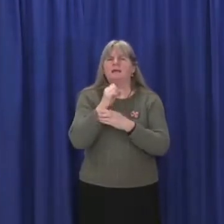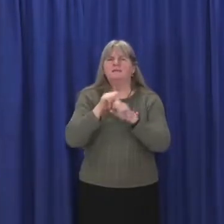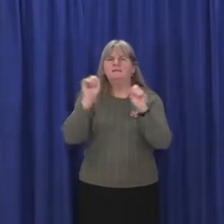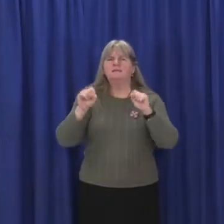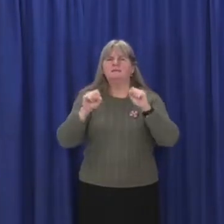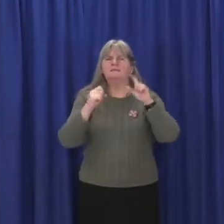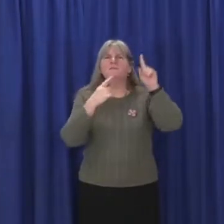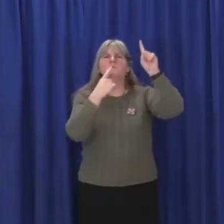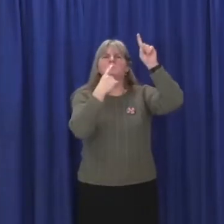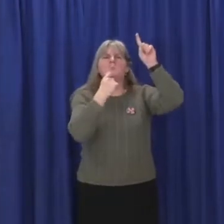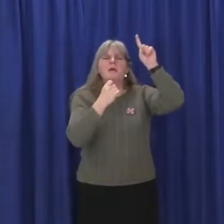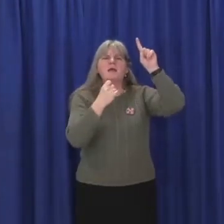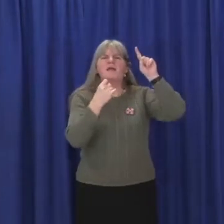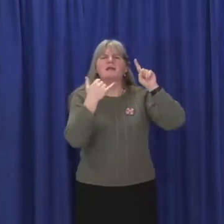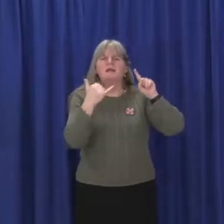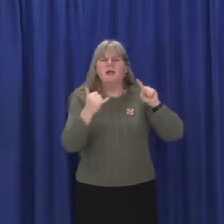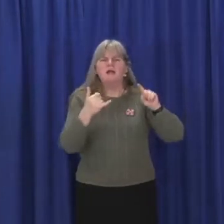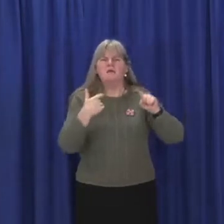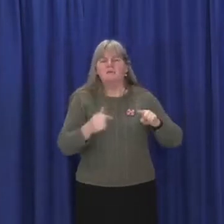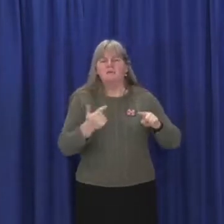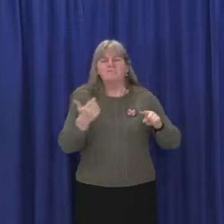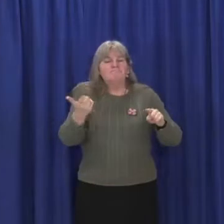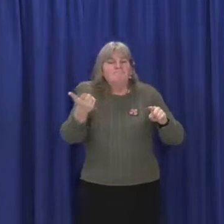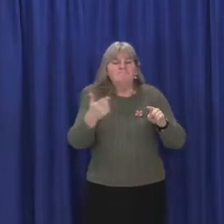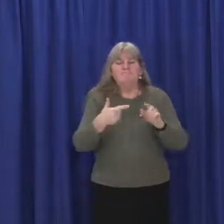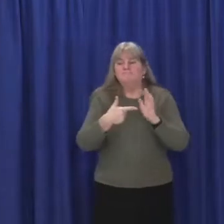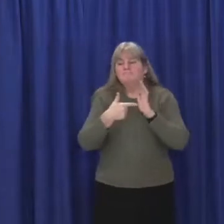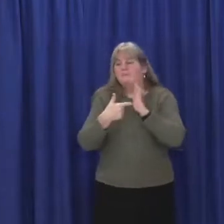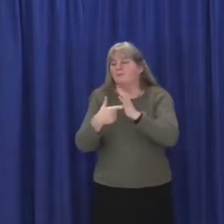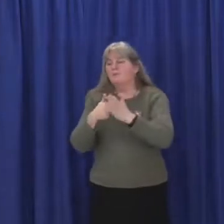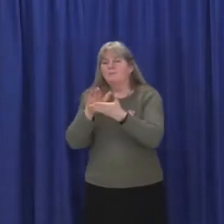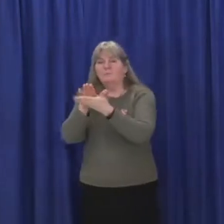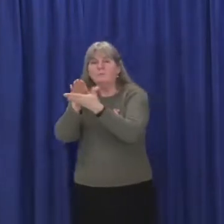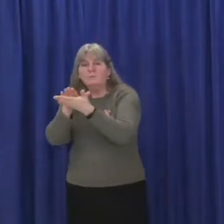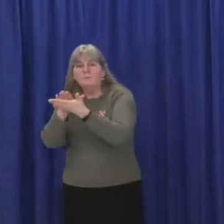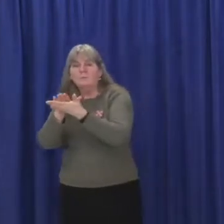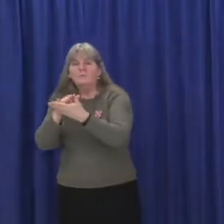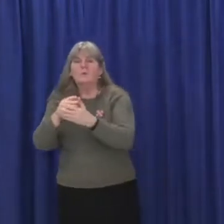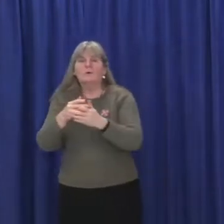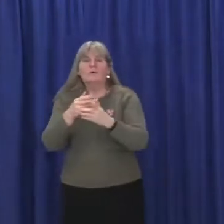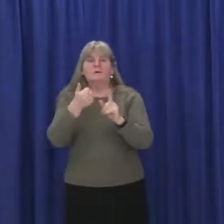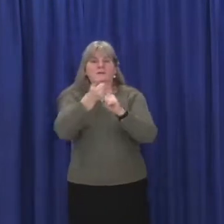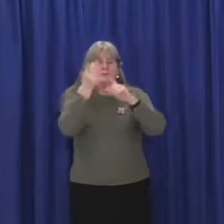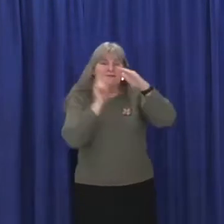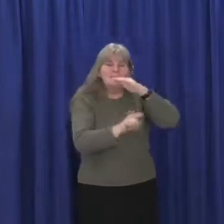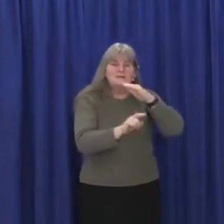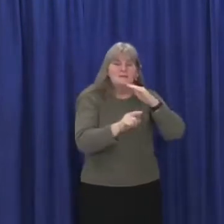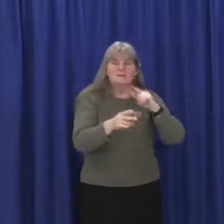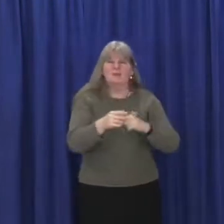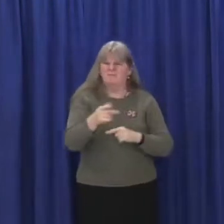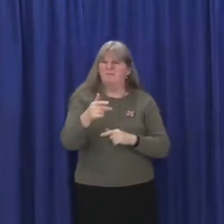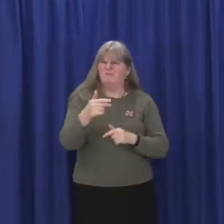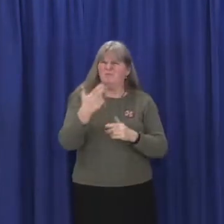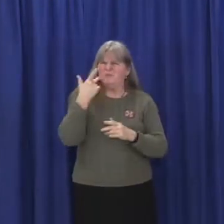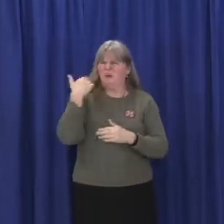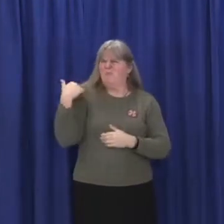Whether it's going to school or isolating at home. By now you've likely seen the stoplight info in our